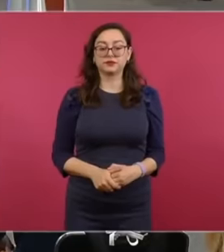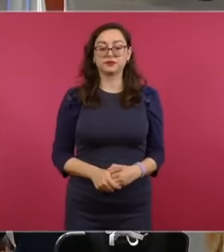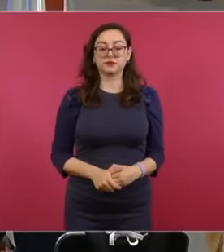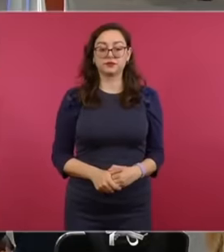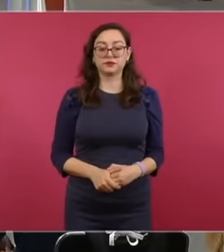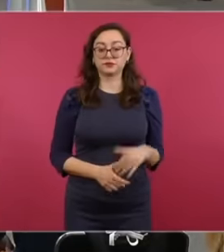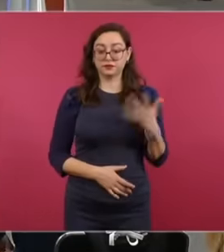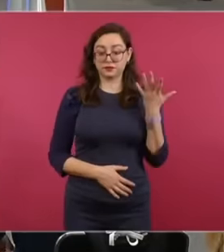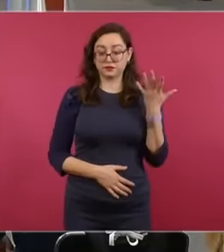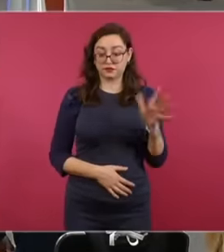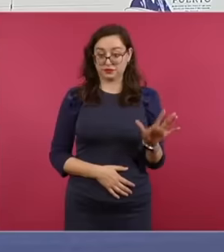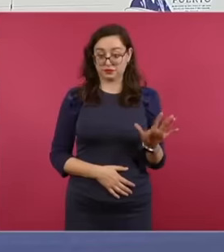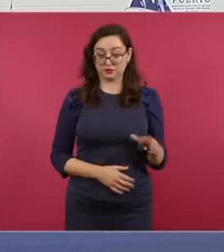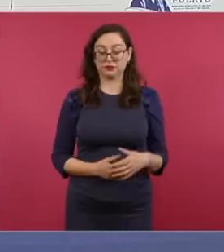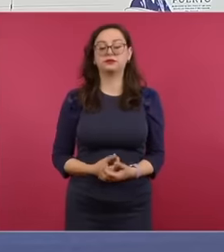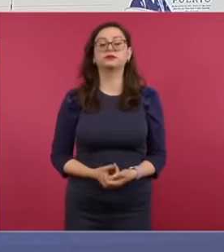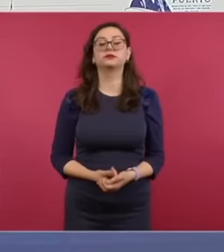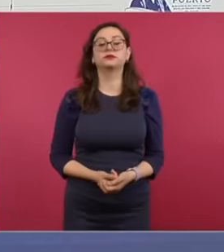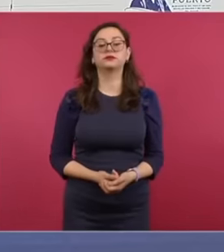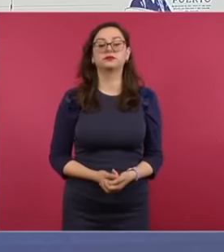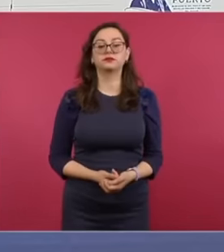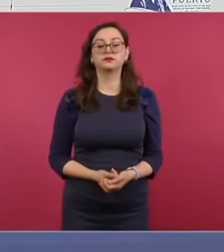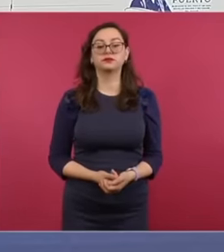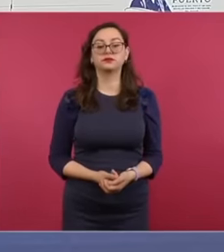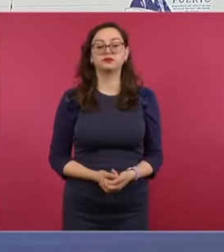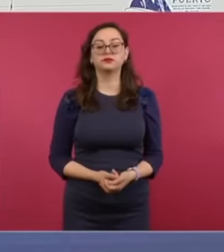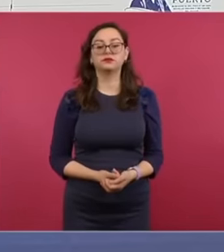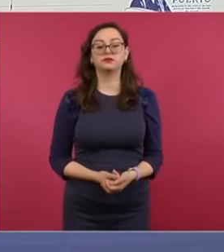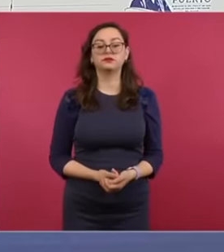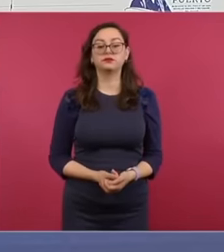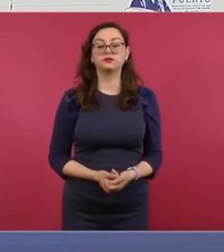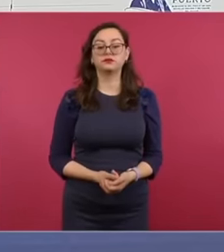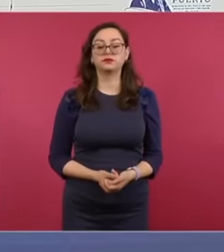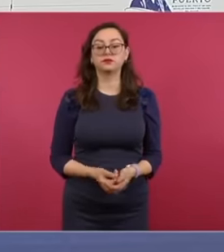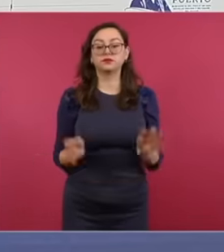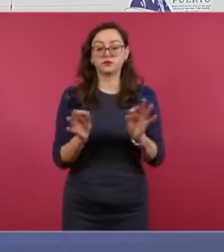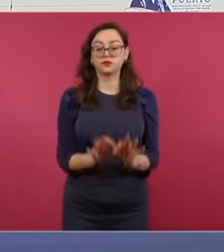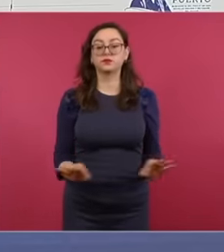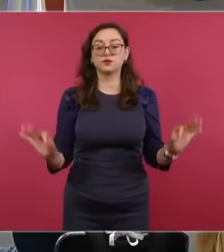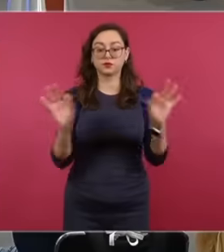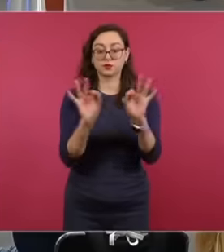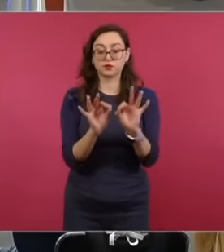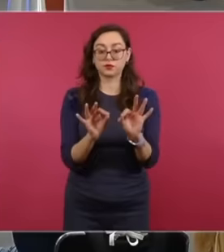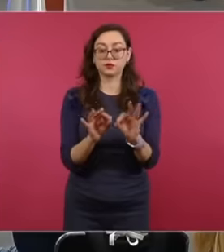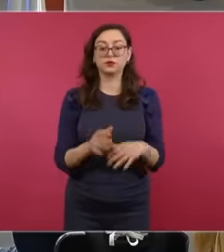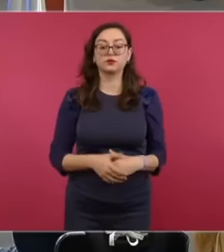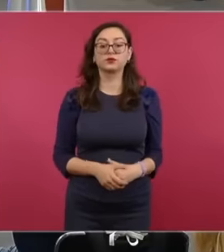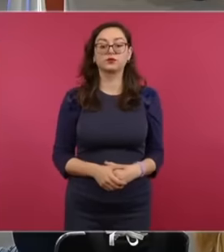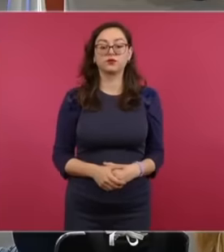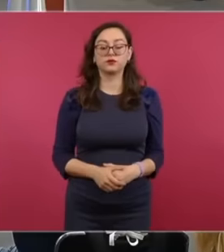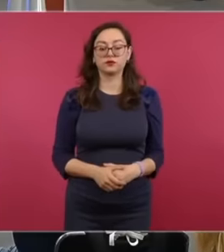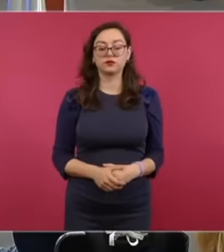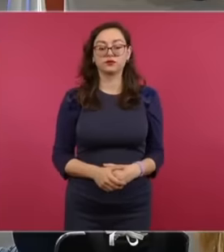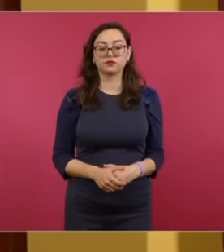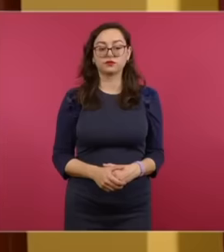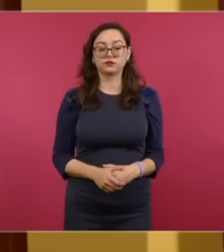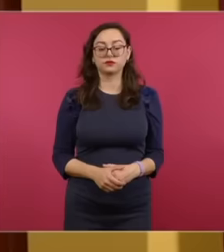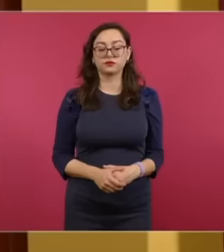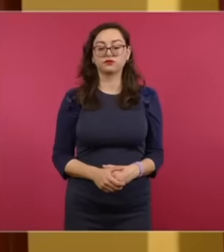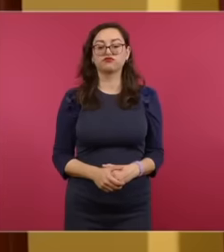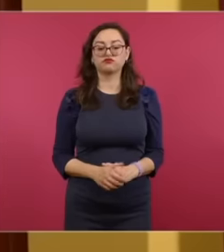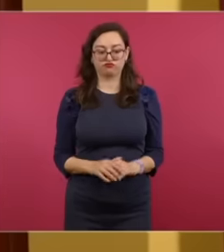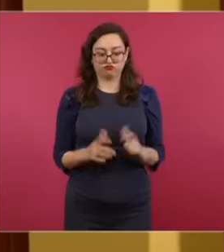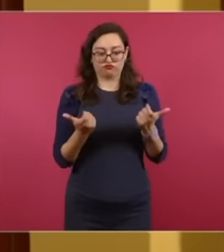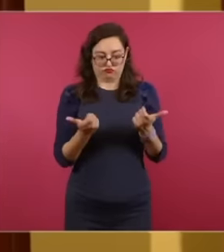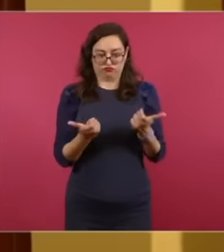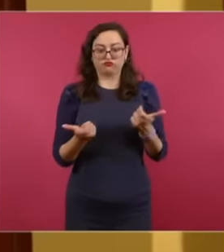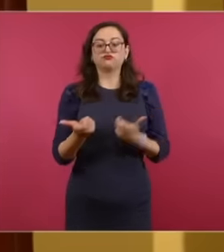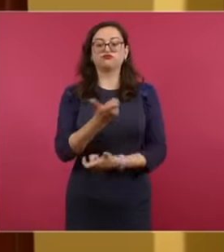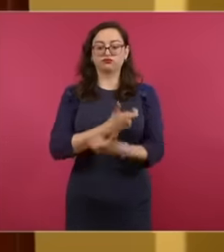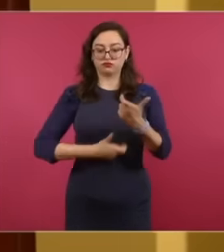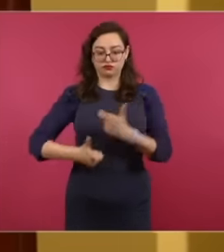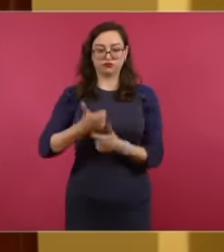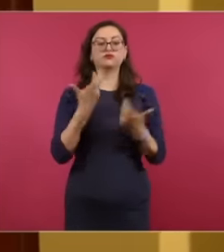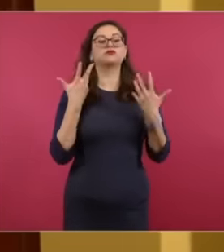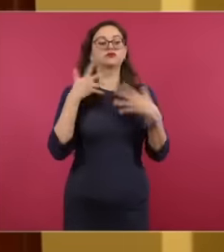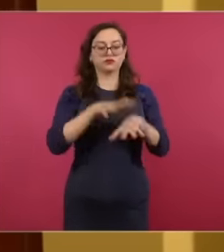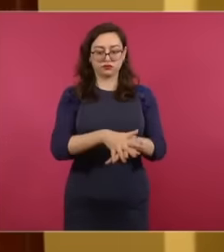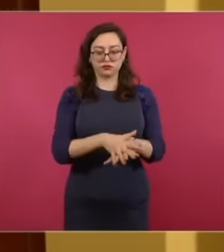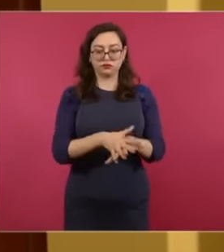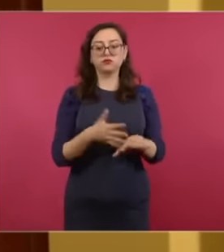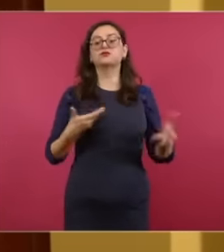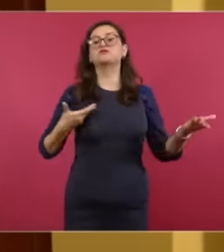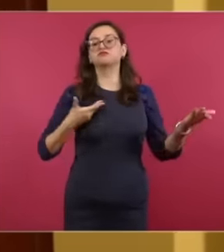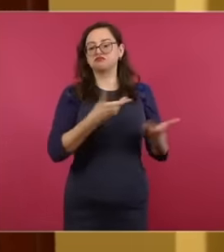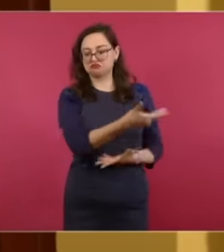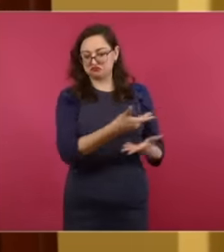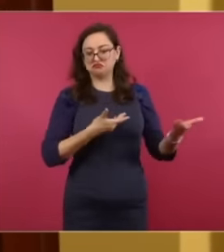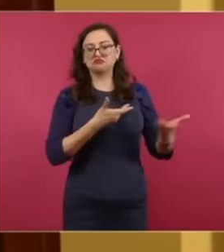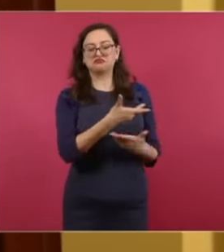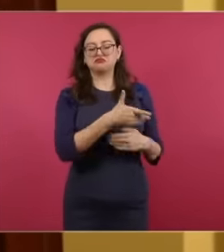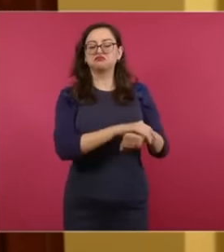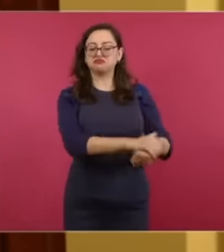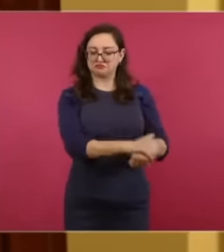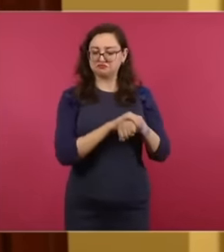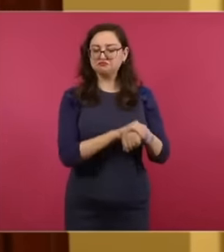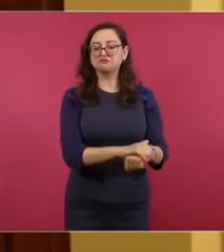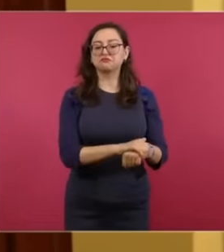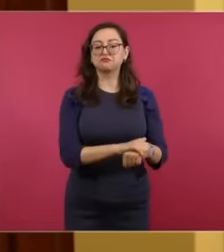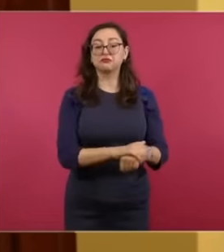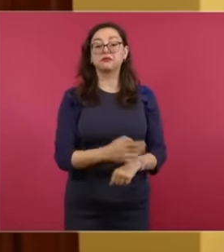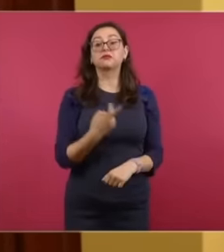10 this is important if integration. economic s cooperation of course friendly with respect to